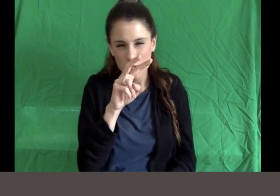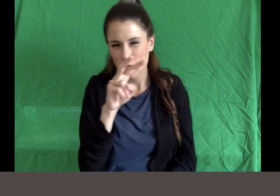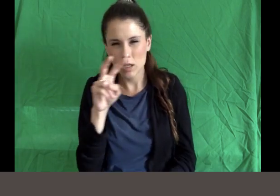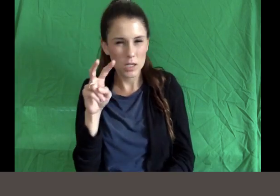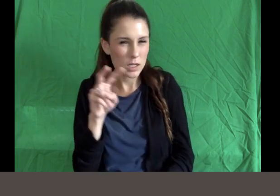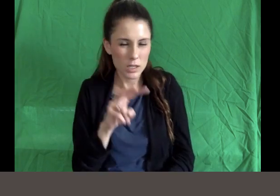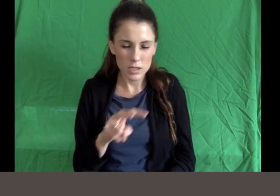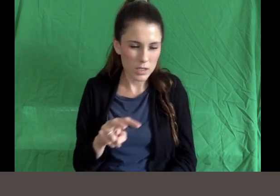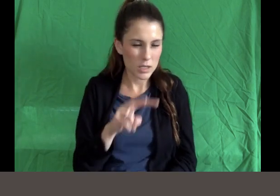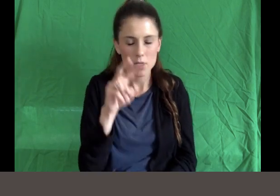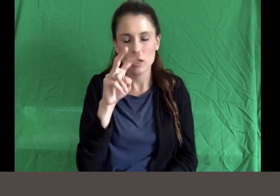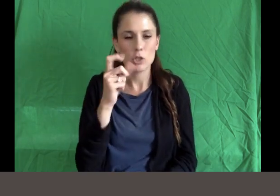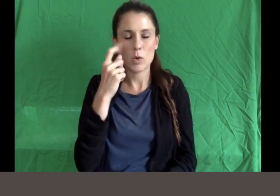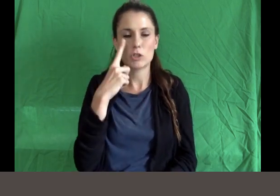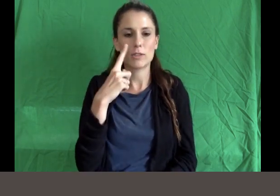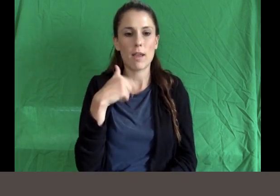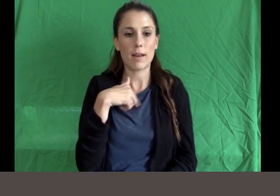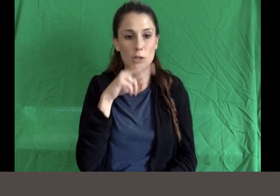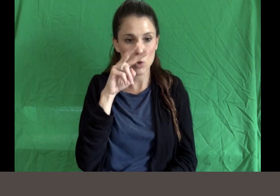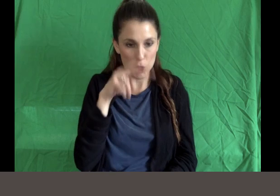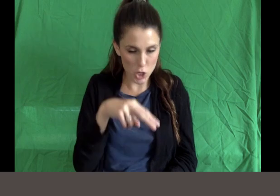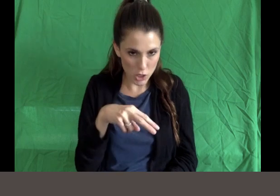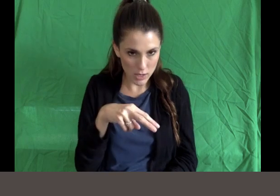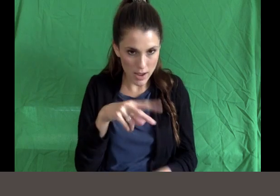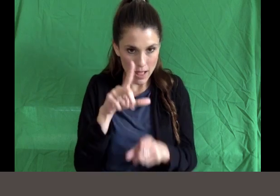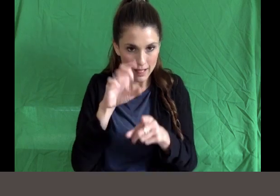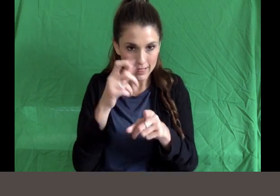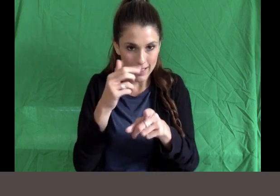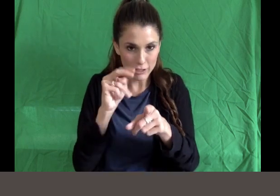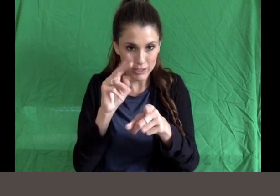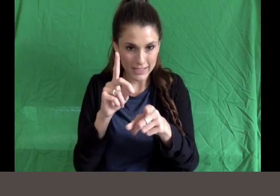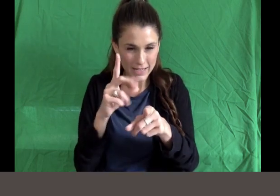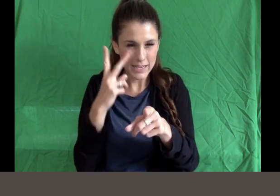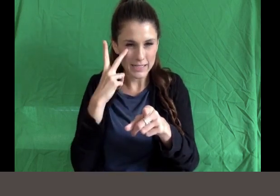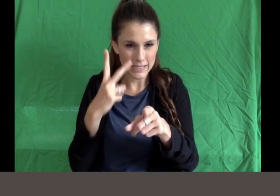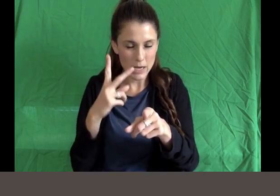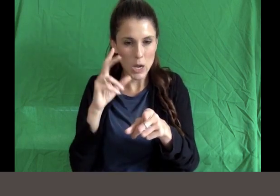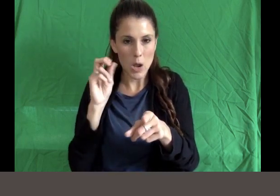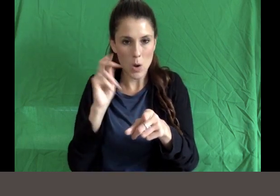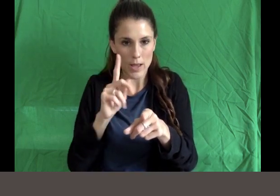and see okay where is los angeles okay that's the blue one glance back down see the orange one okay